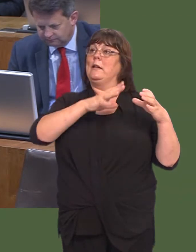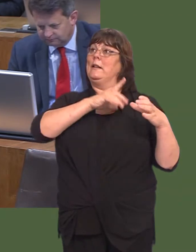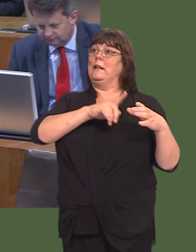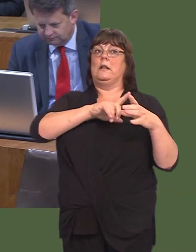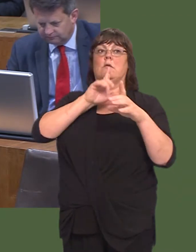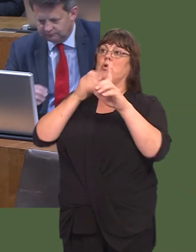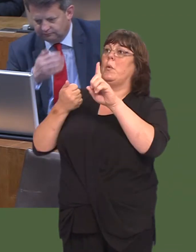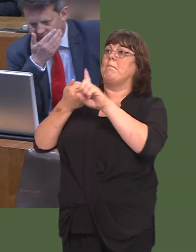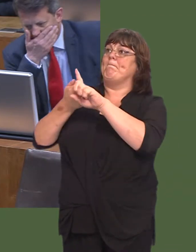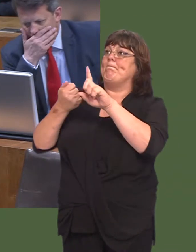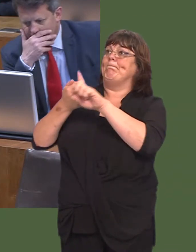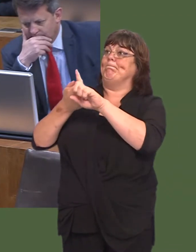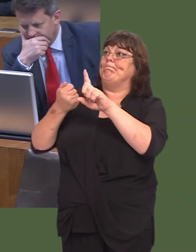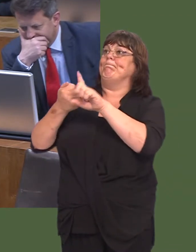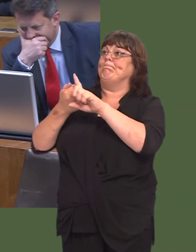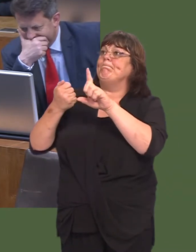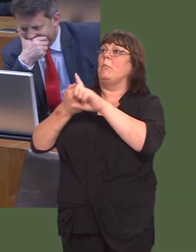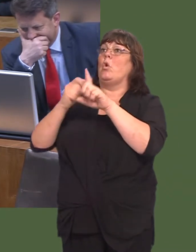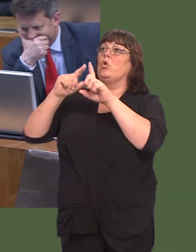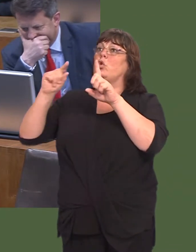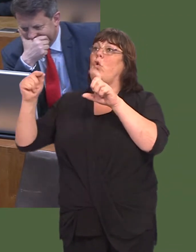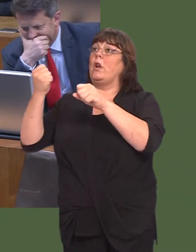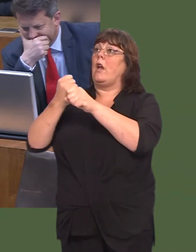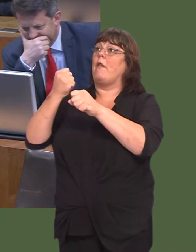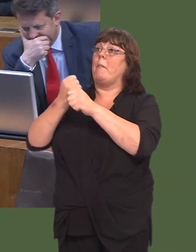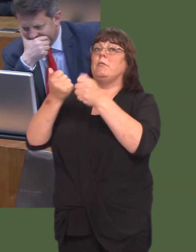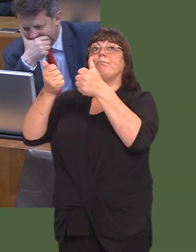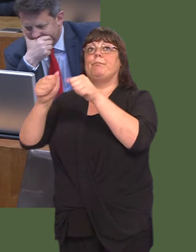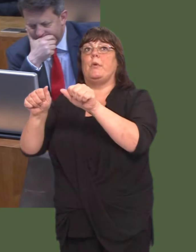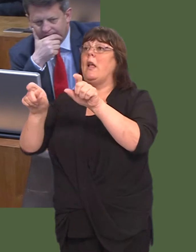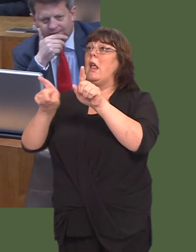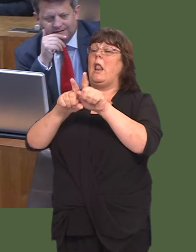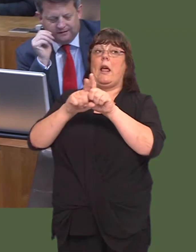to keep on pushing at Tory Governments so that they deliver things such as the ending